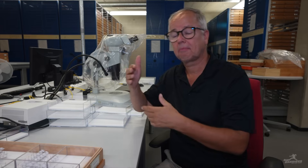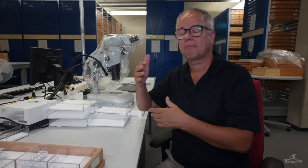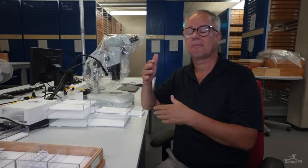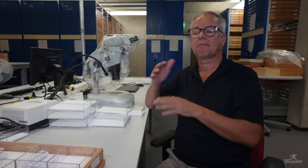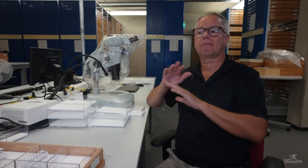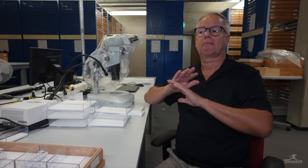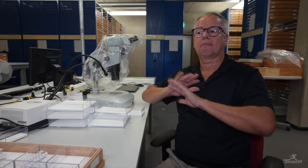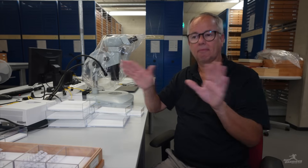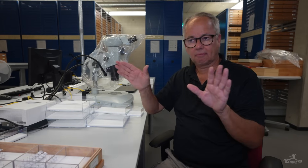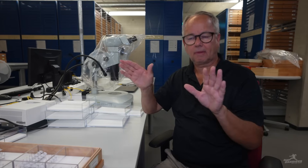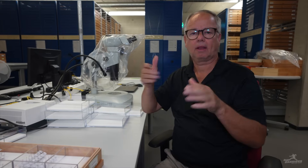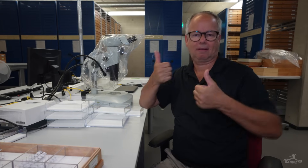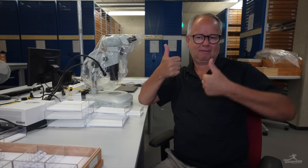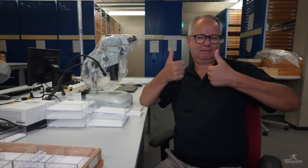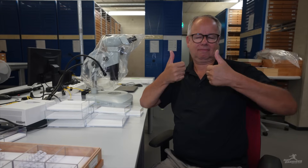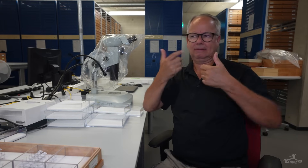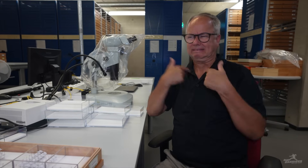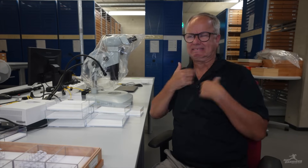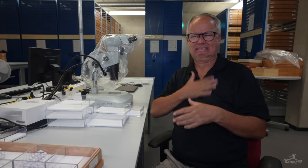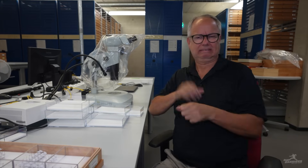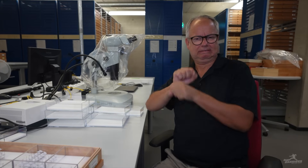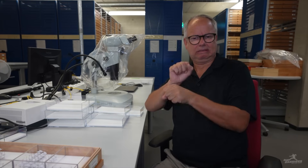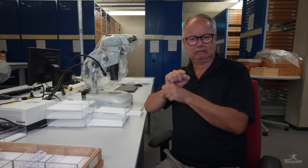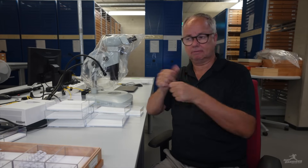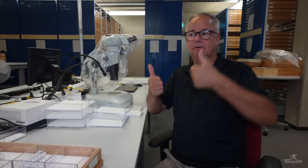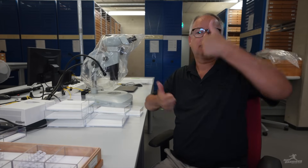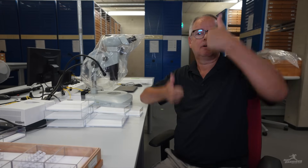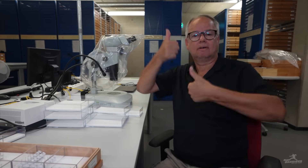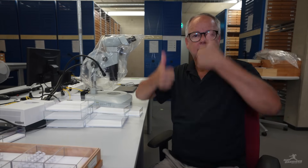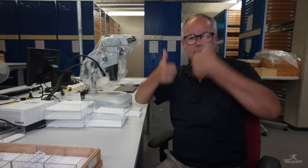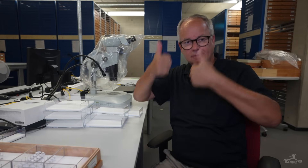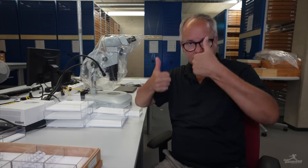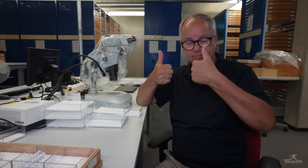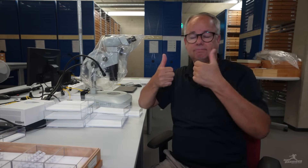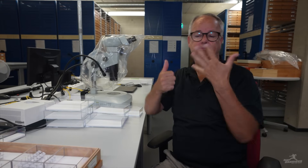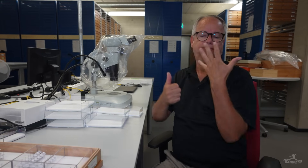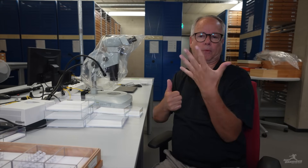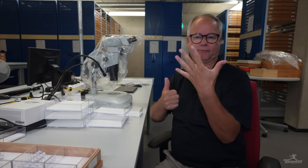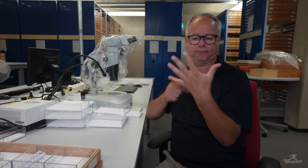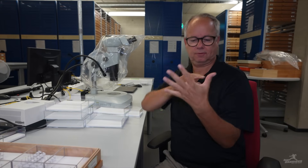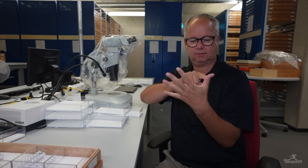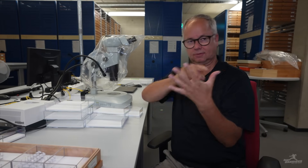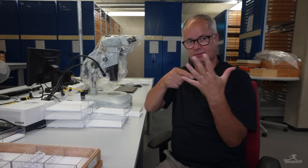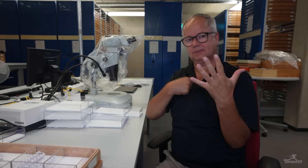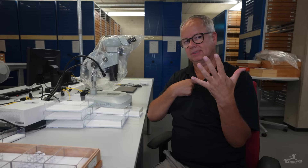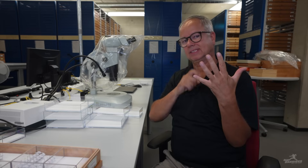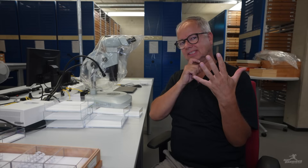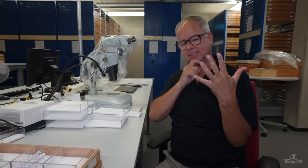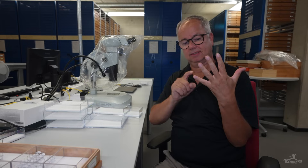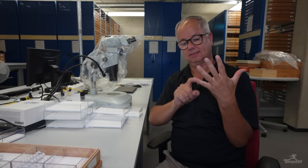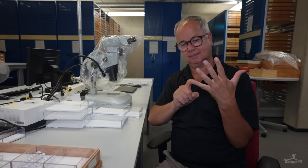I went to apply for a job here, and there were five candidates.